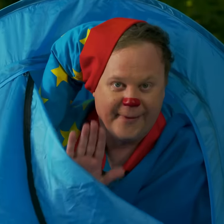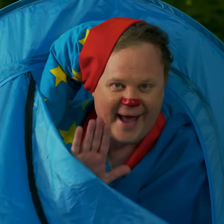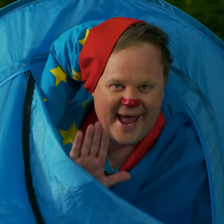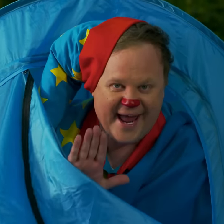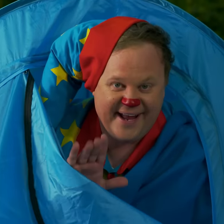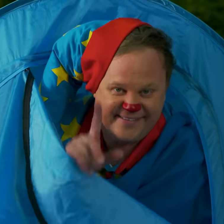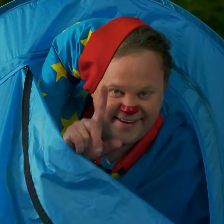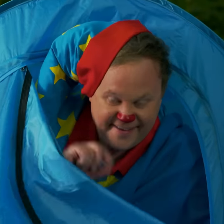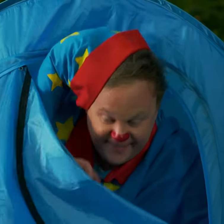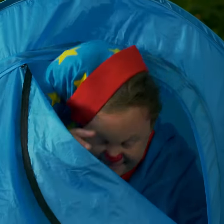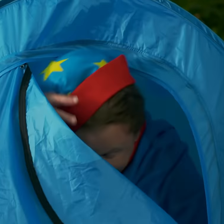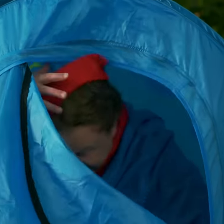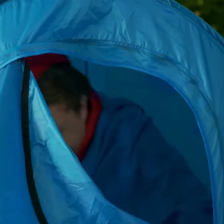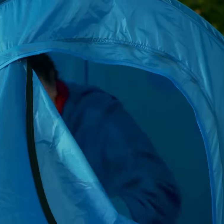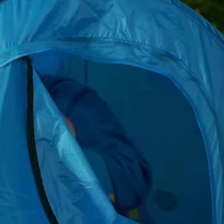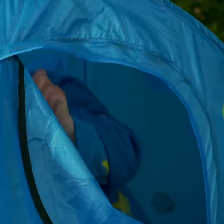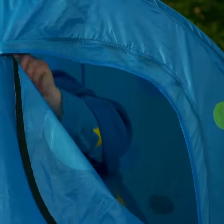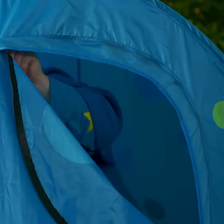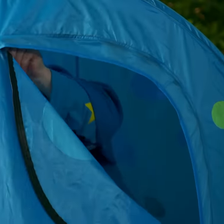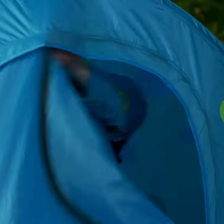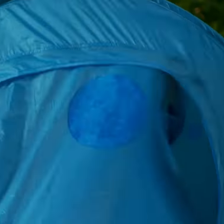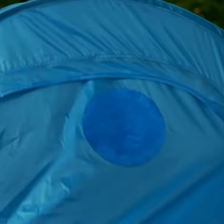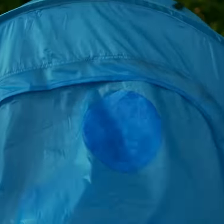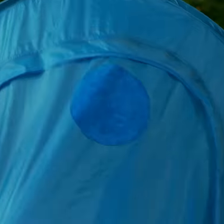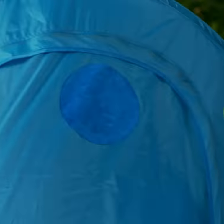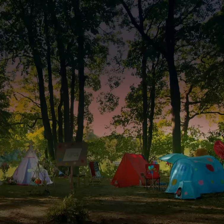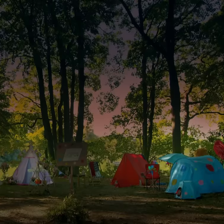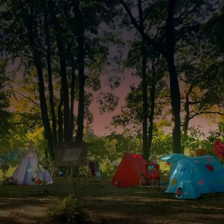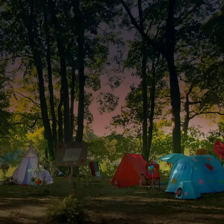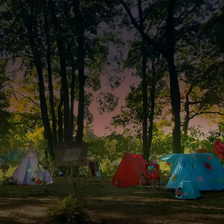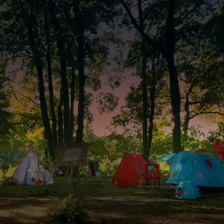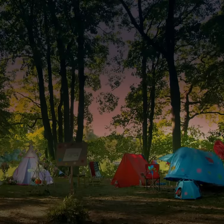wait